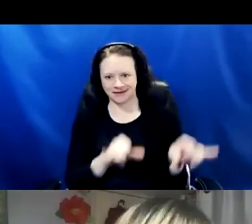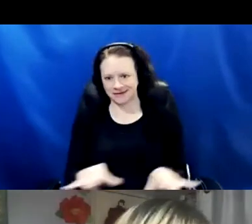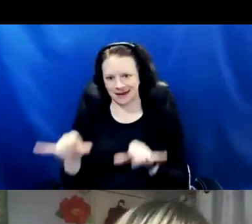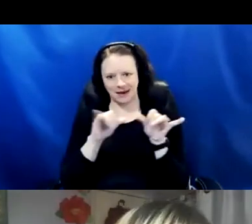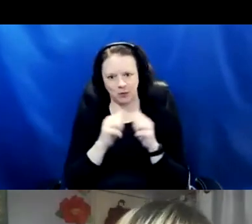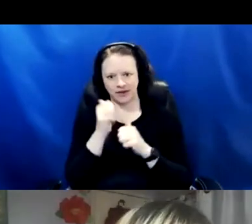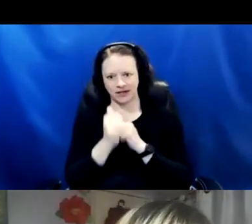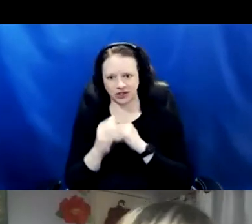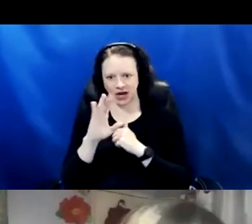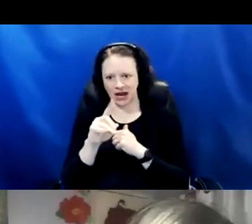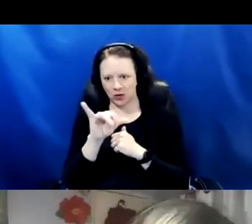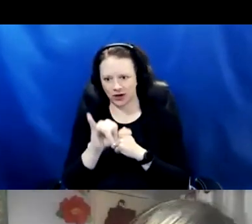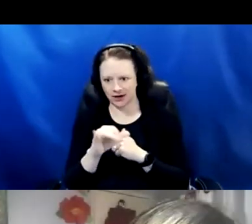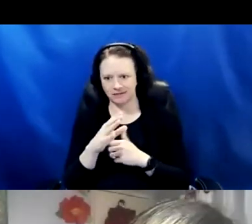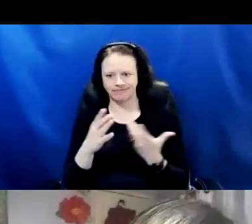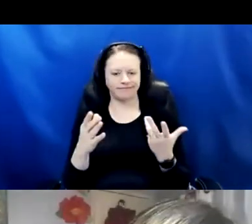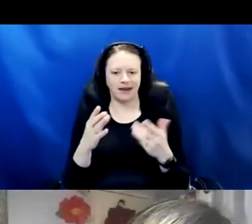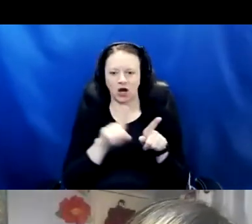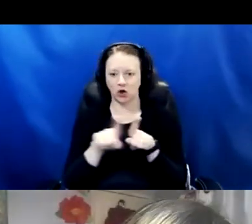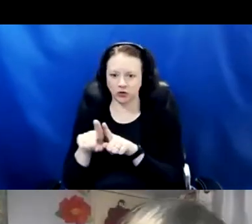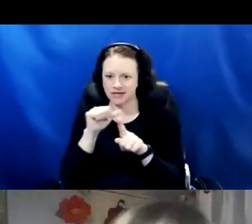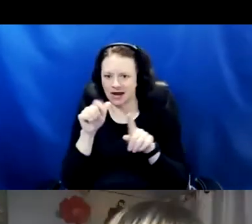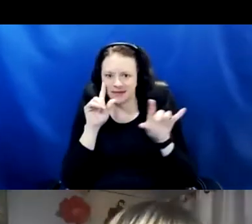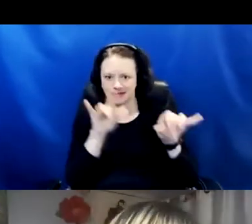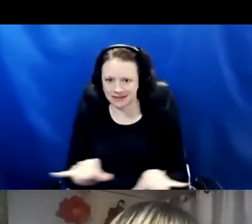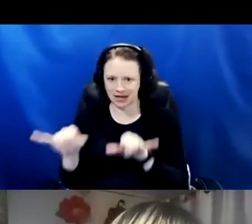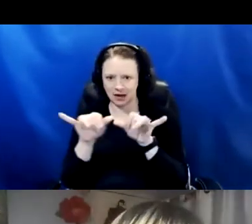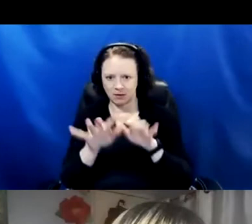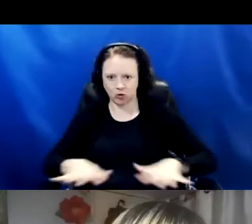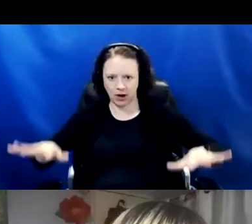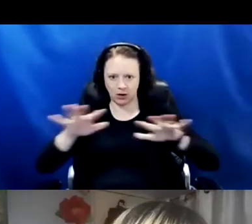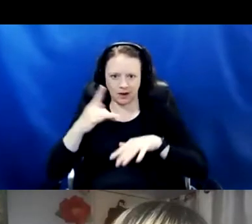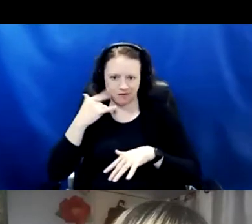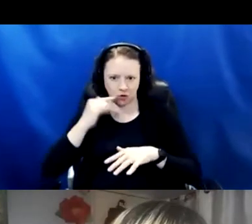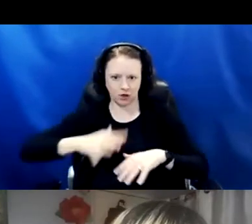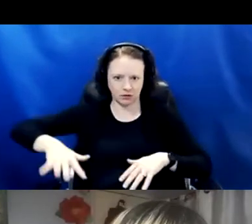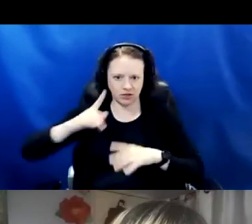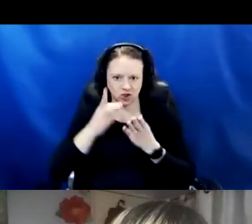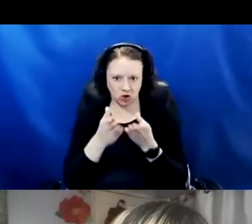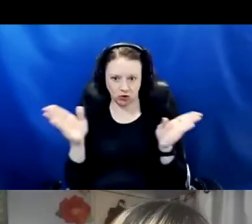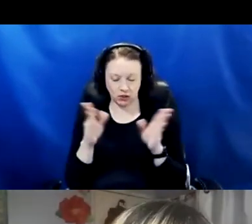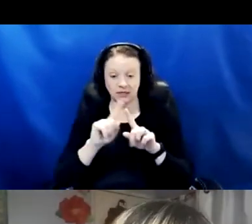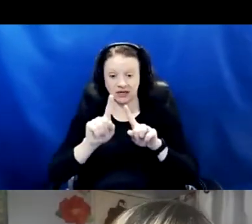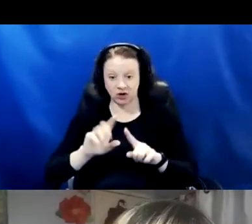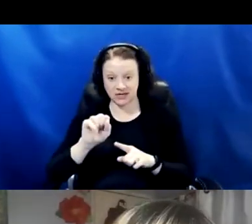It's not the same across the state. So different sites may do things different ways, you know,